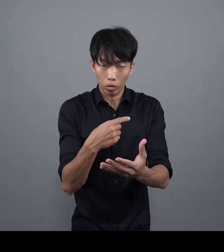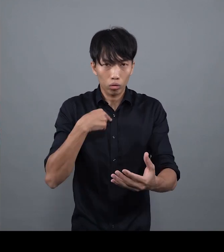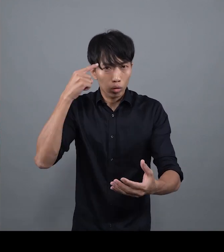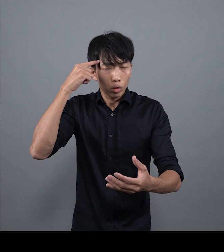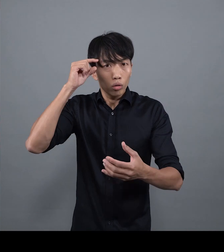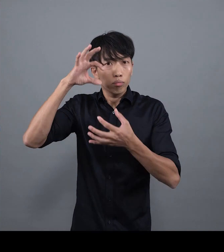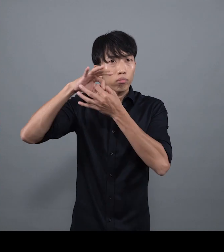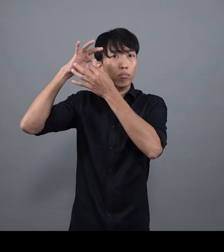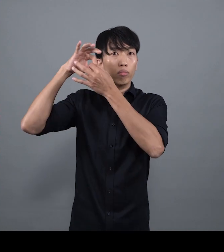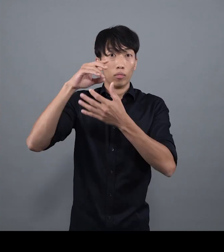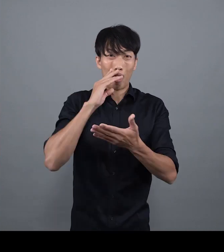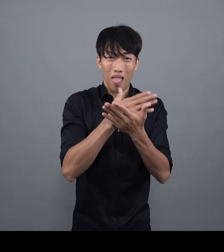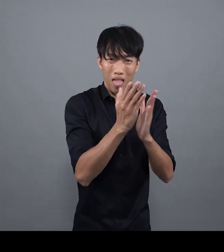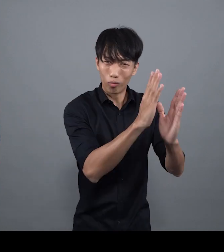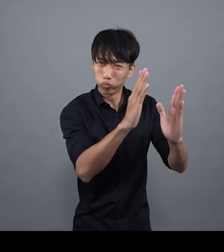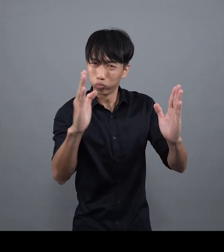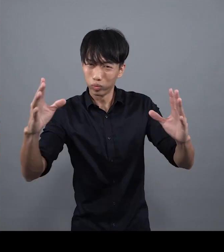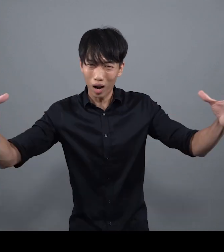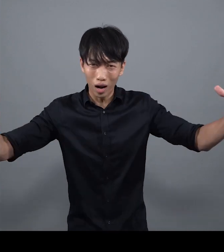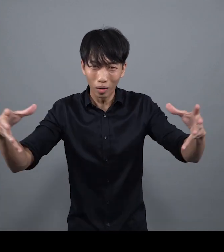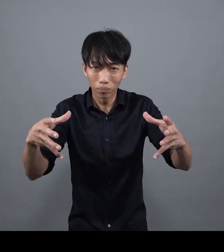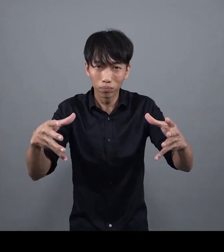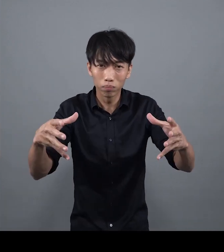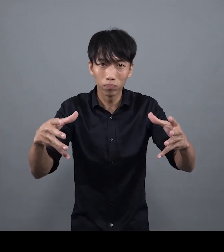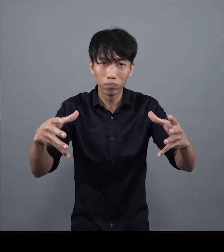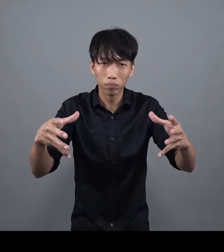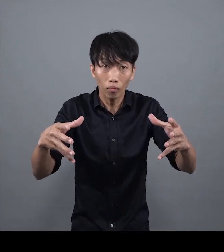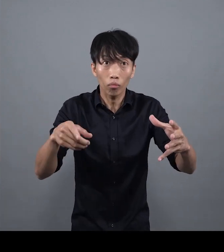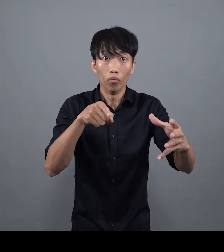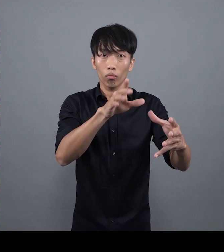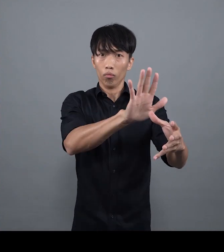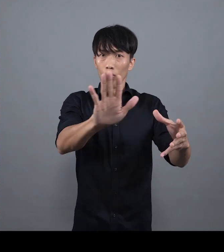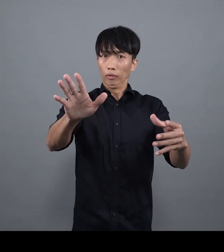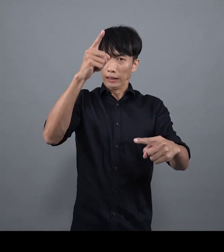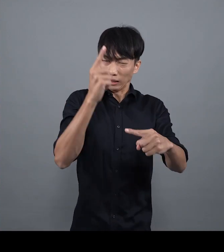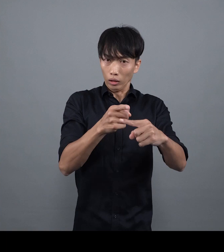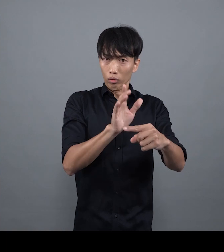But when many objects come together the mere reality of their existence